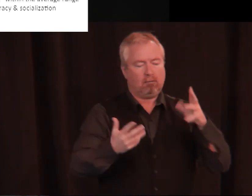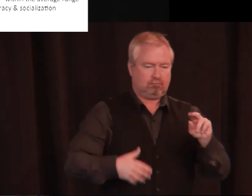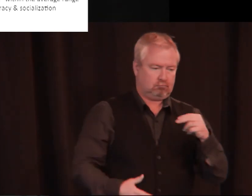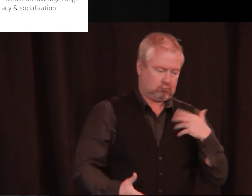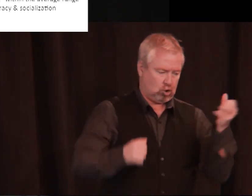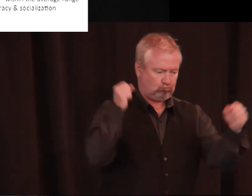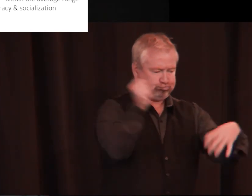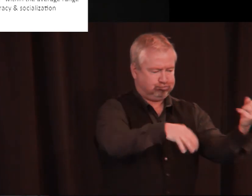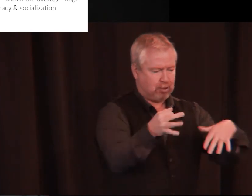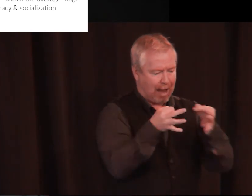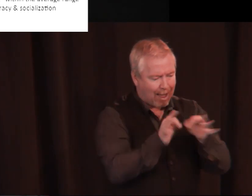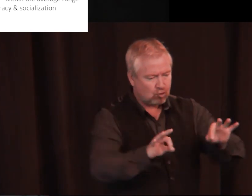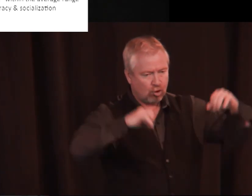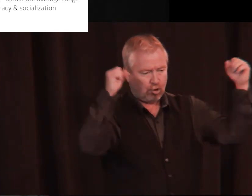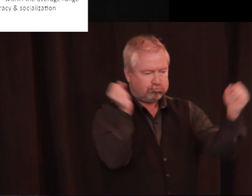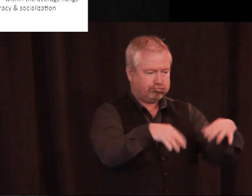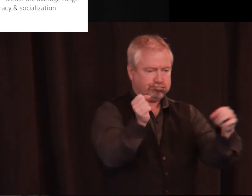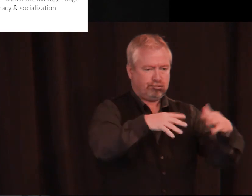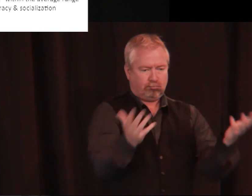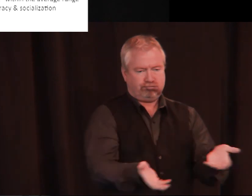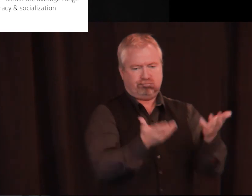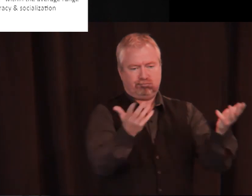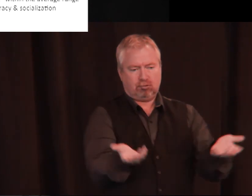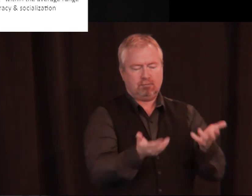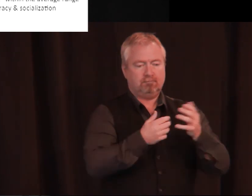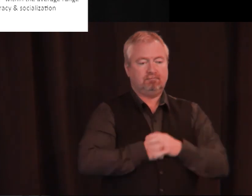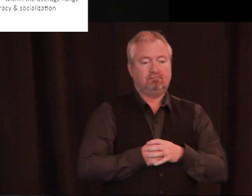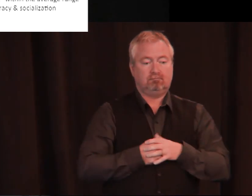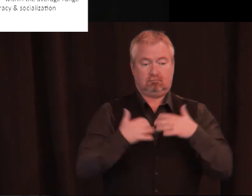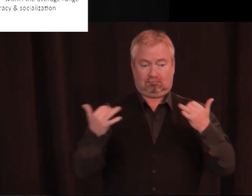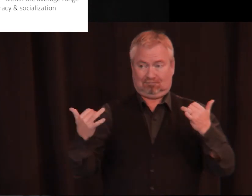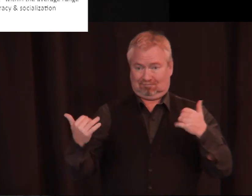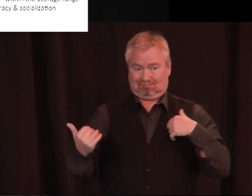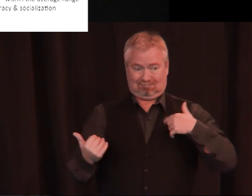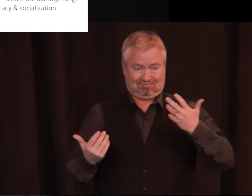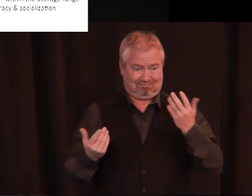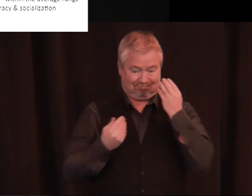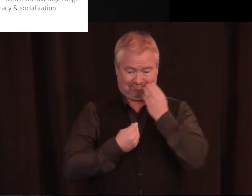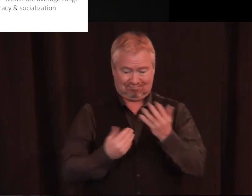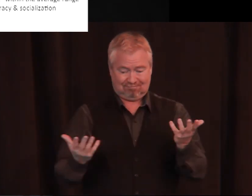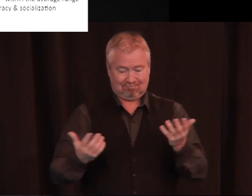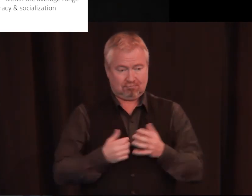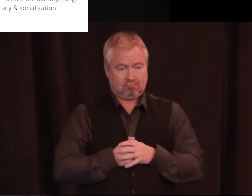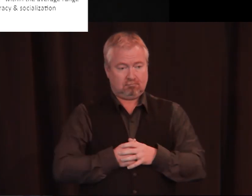And what we're currently doing now is, so the data presented up to age 6,